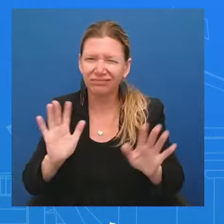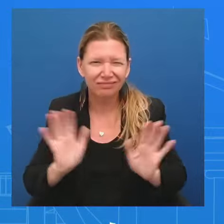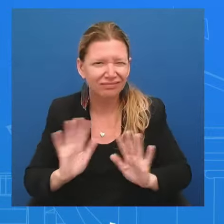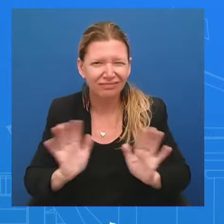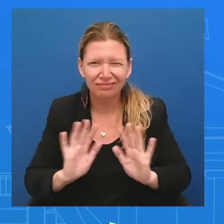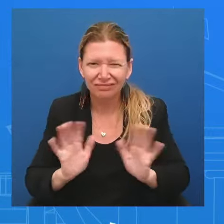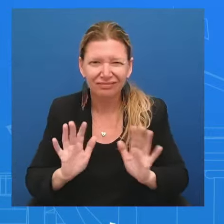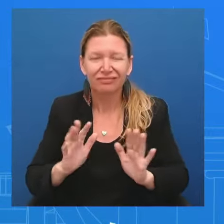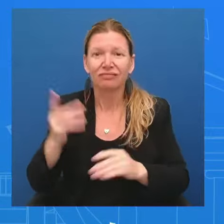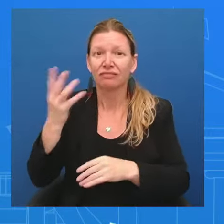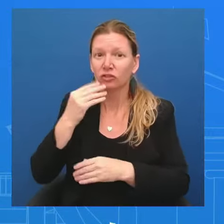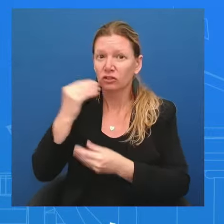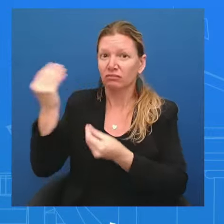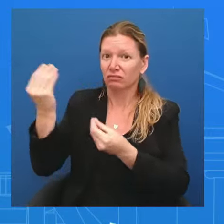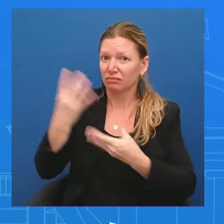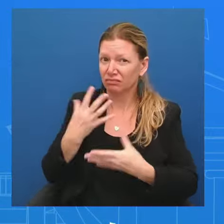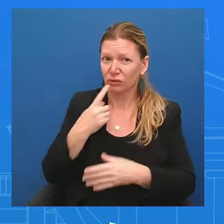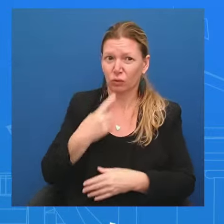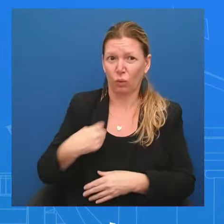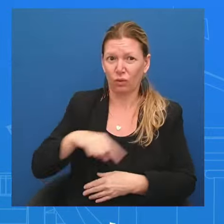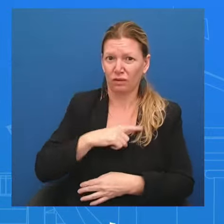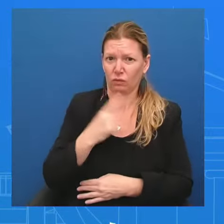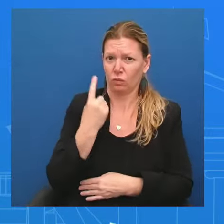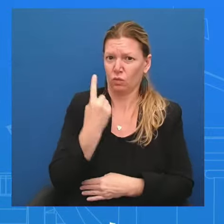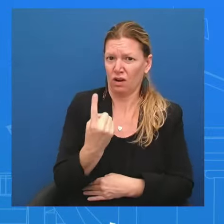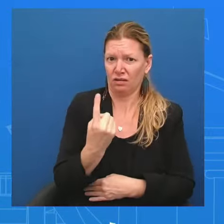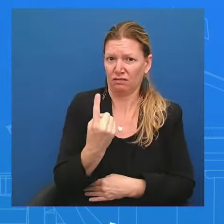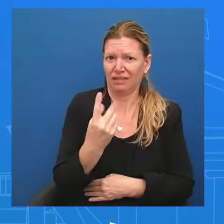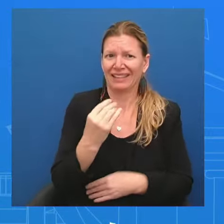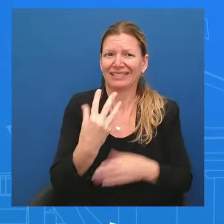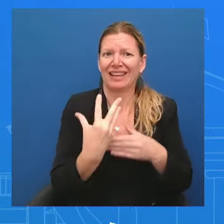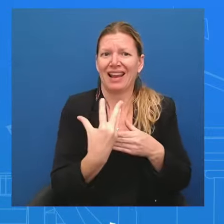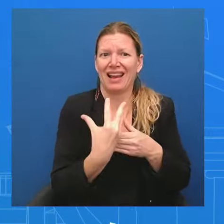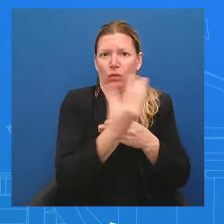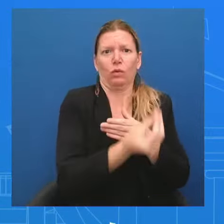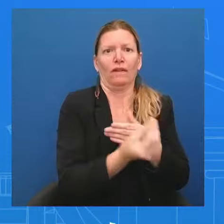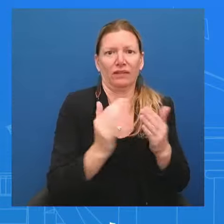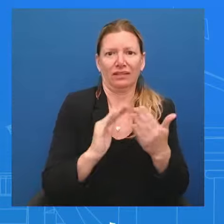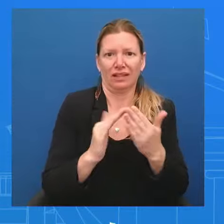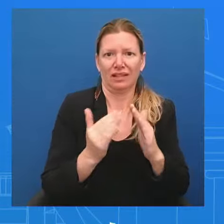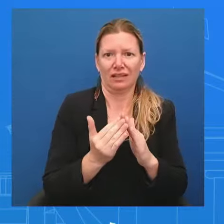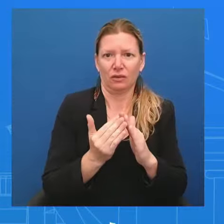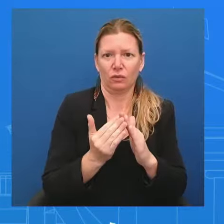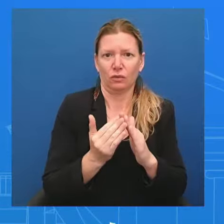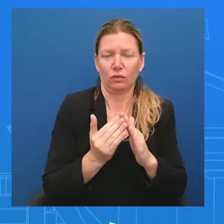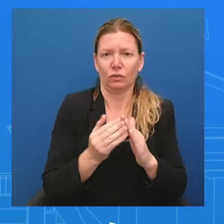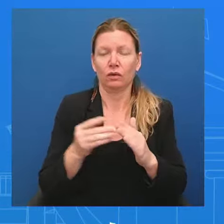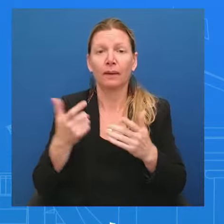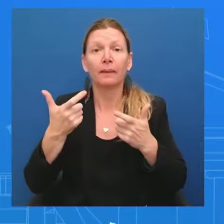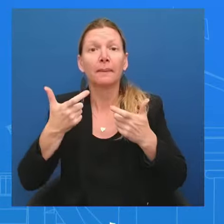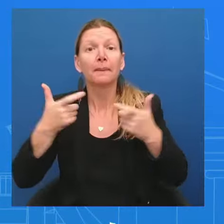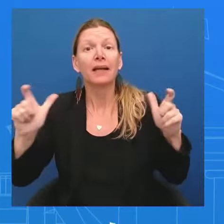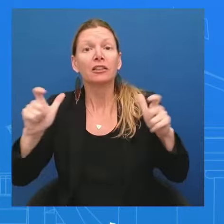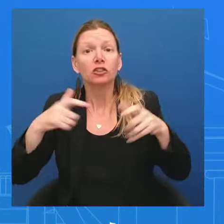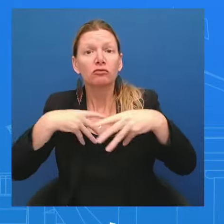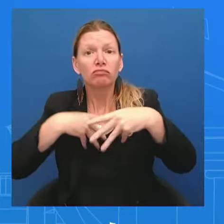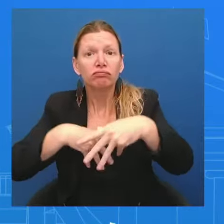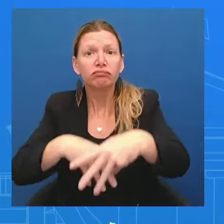A major ground operation is thousands and thousands of troops moving in a maneuvered, concentrated, coordinated way